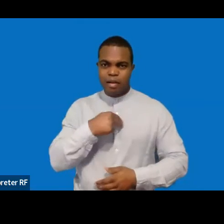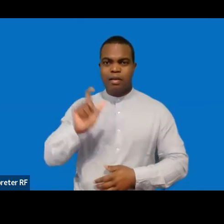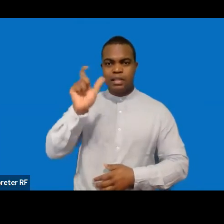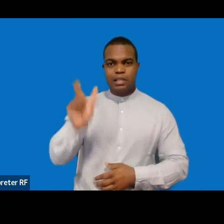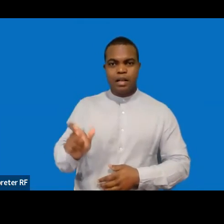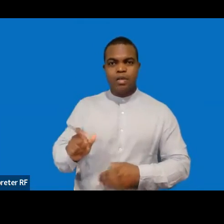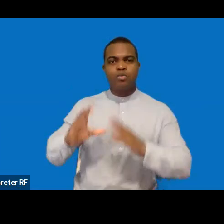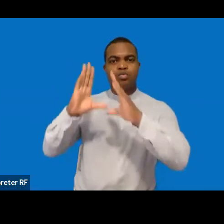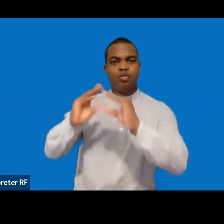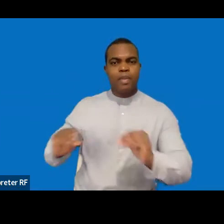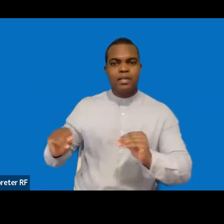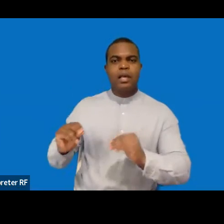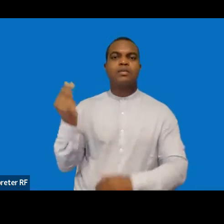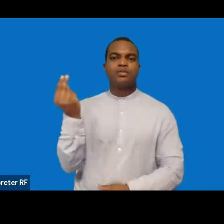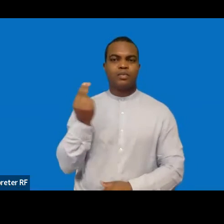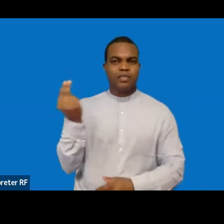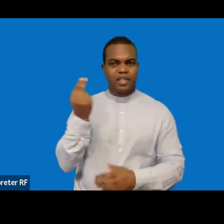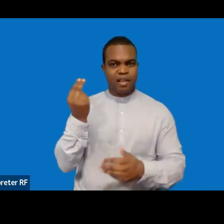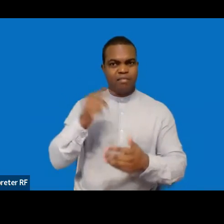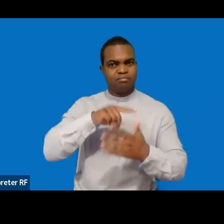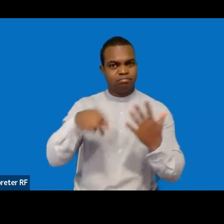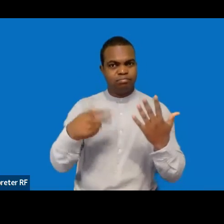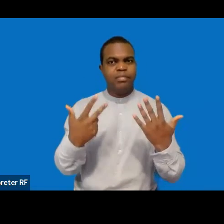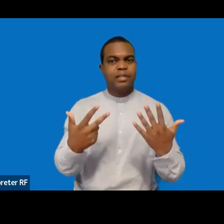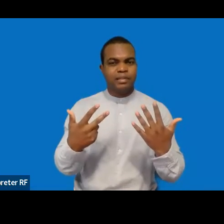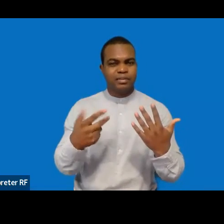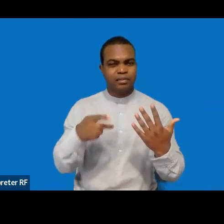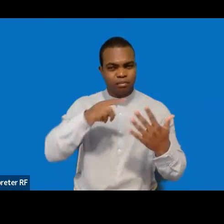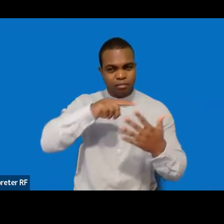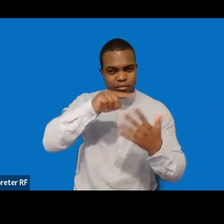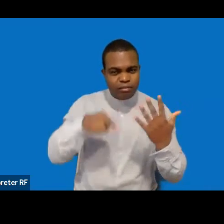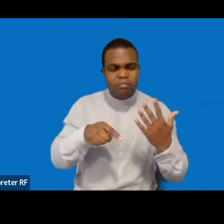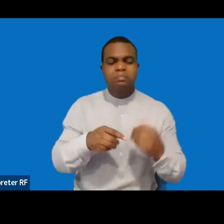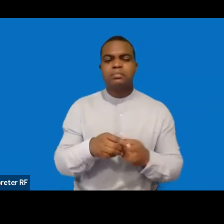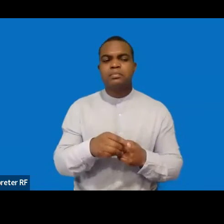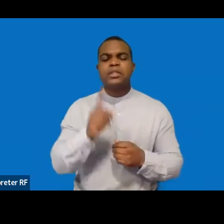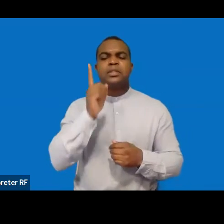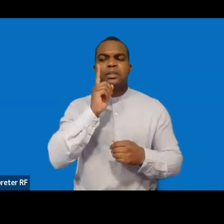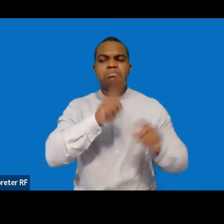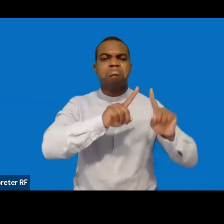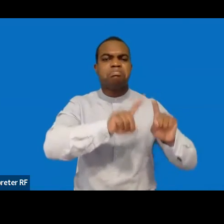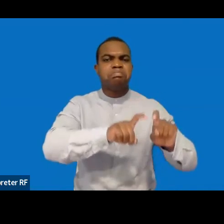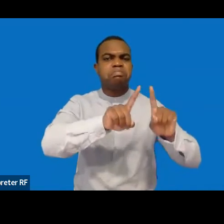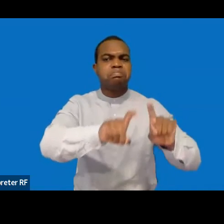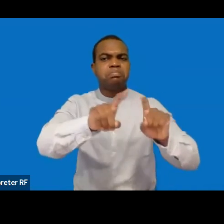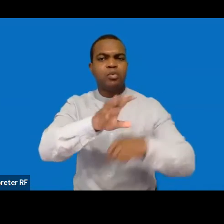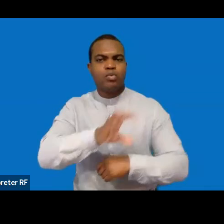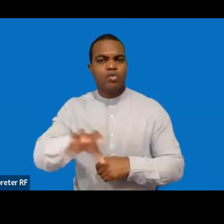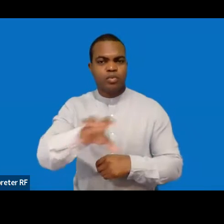and the feedback from the national governments and associations and Persons with Disabilities in these countries,